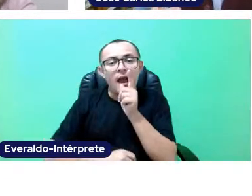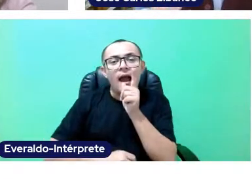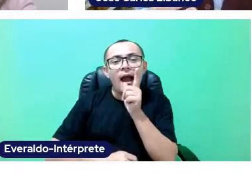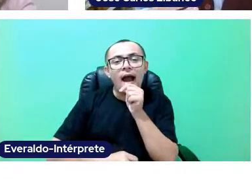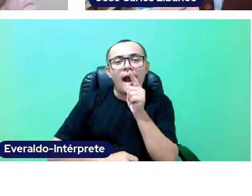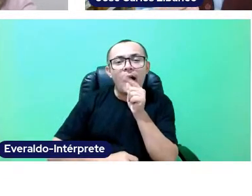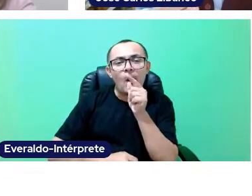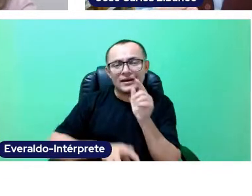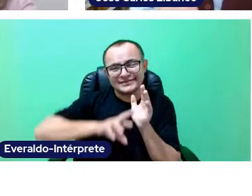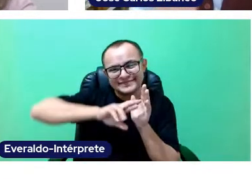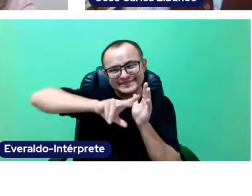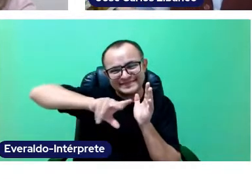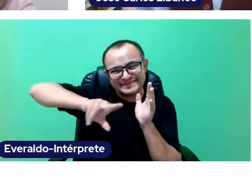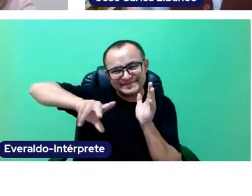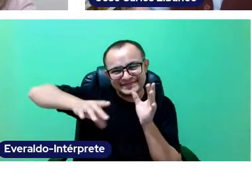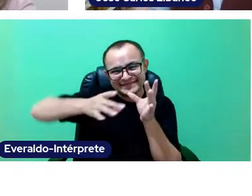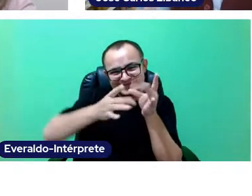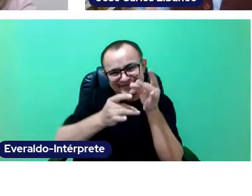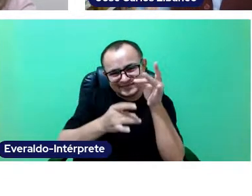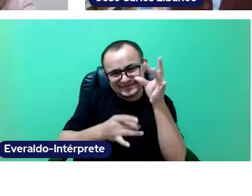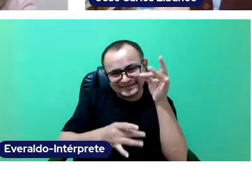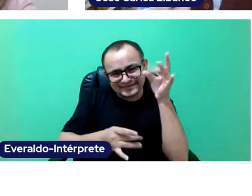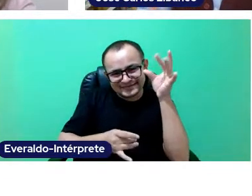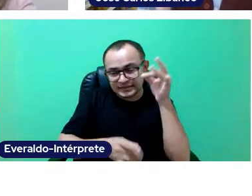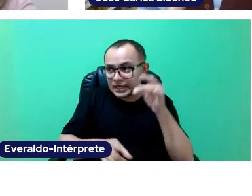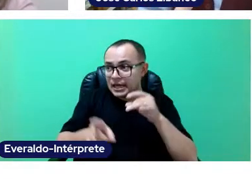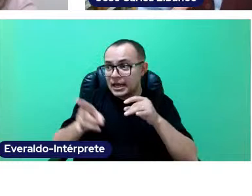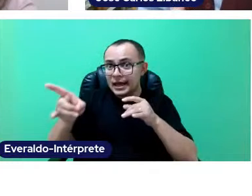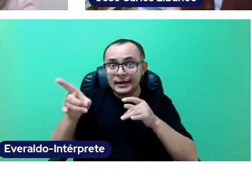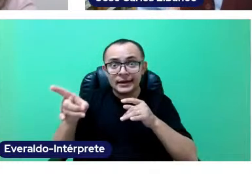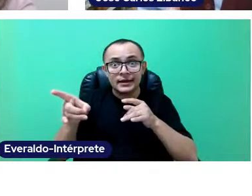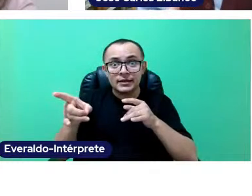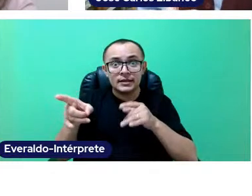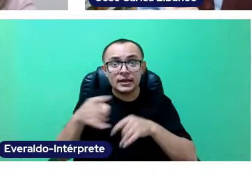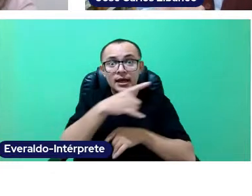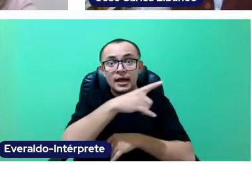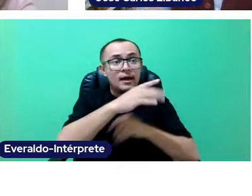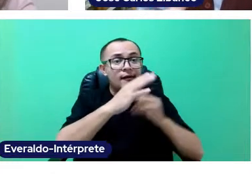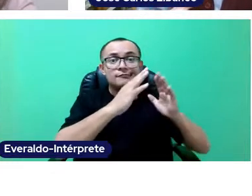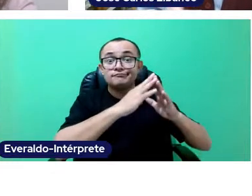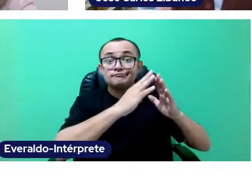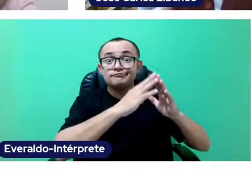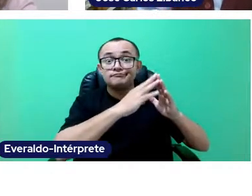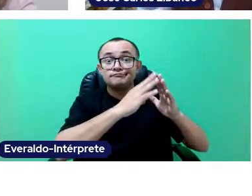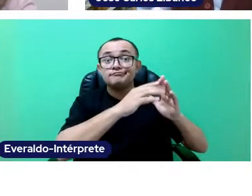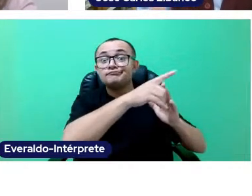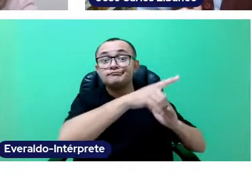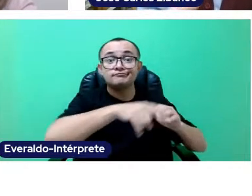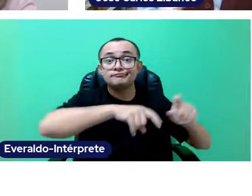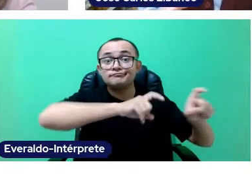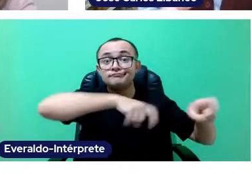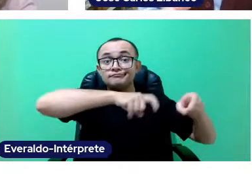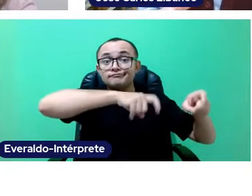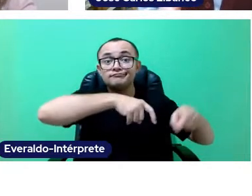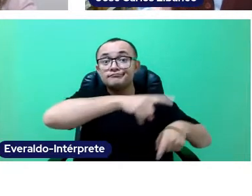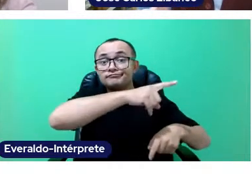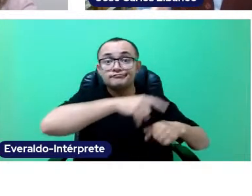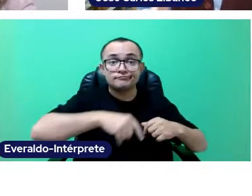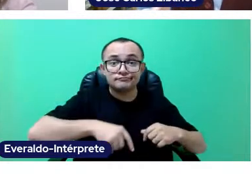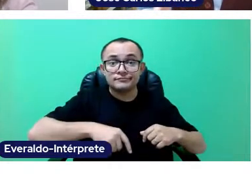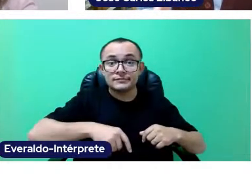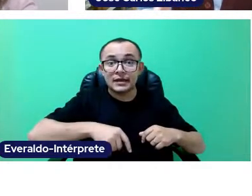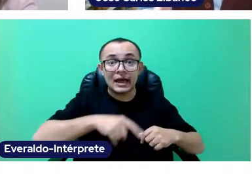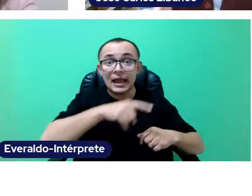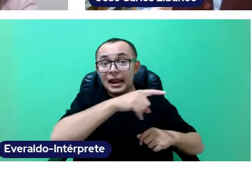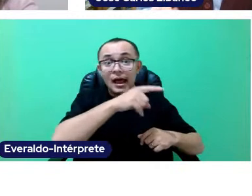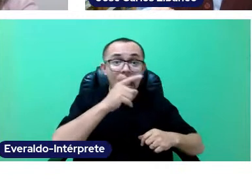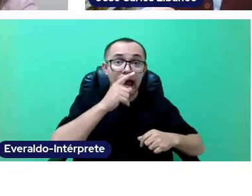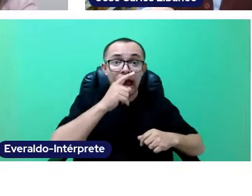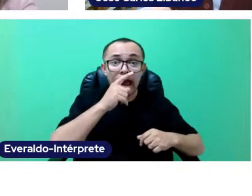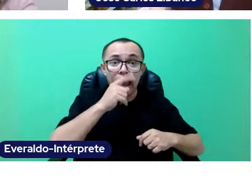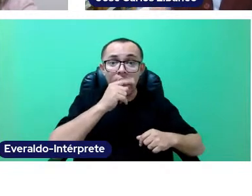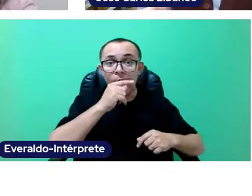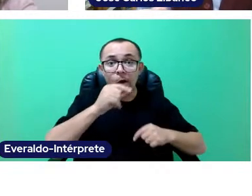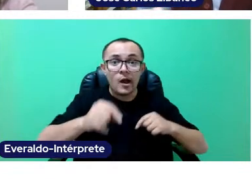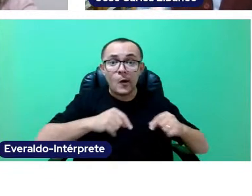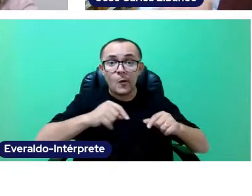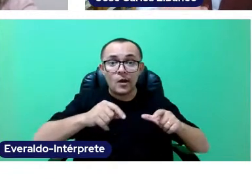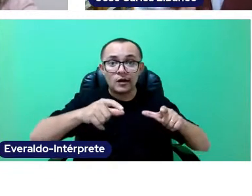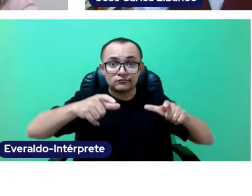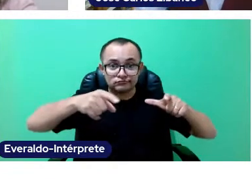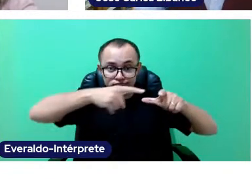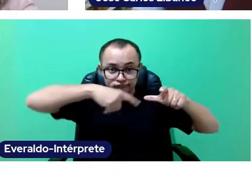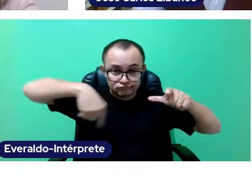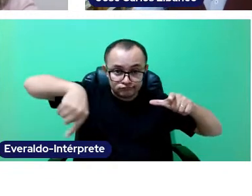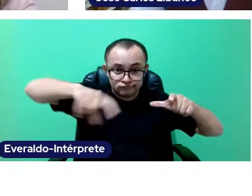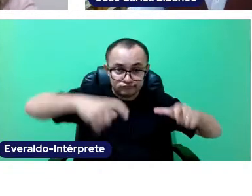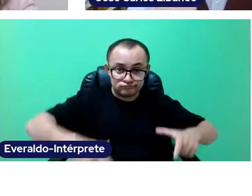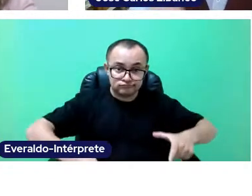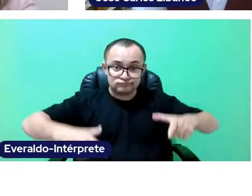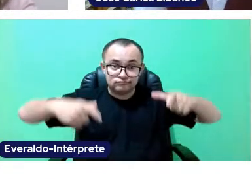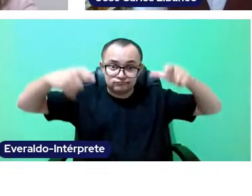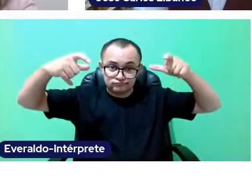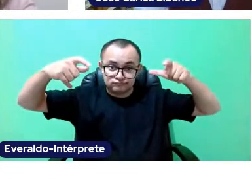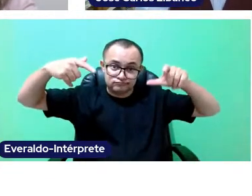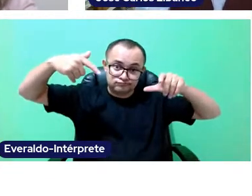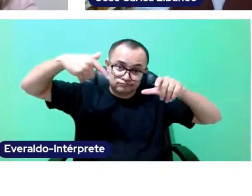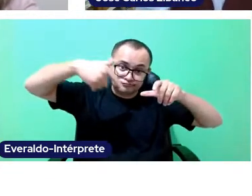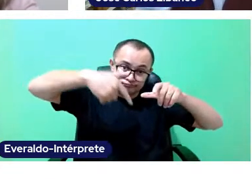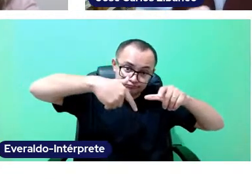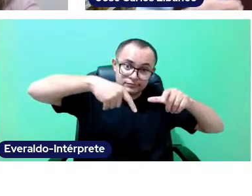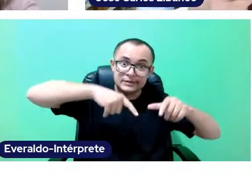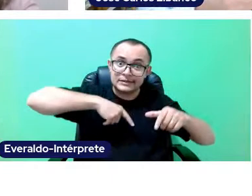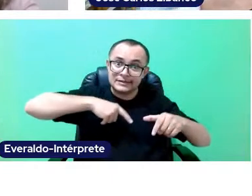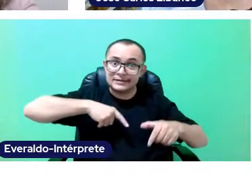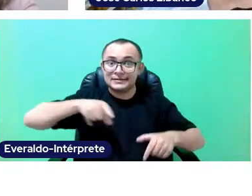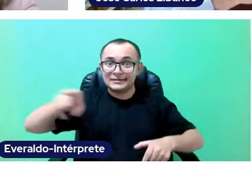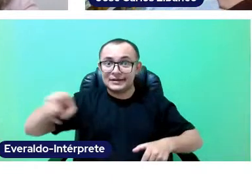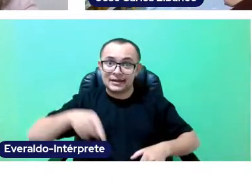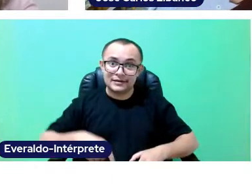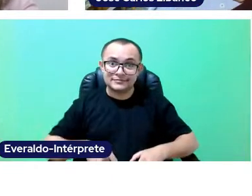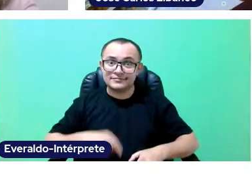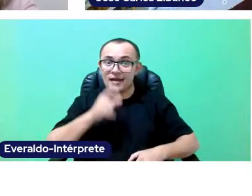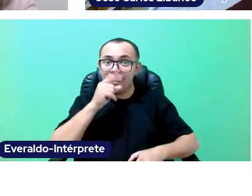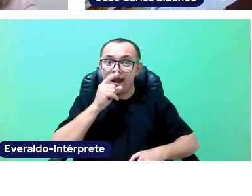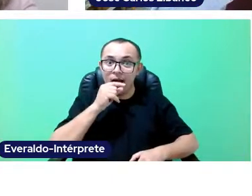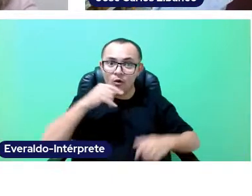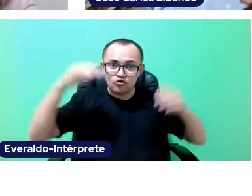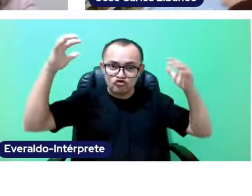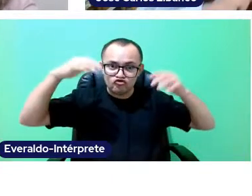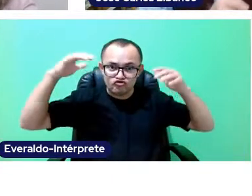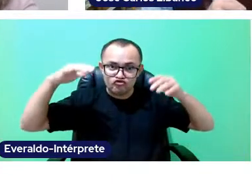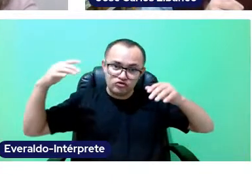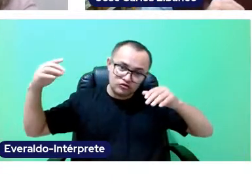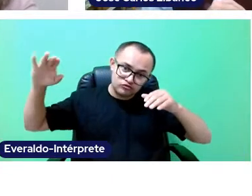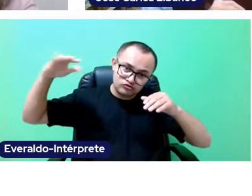and they live in a suburb and at home they have a cistern and they notice that they have two holes at their house: one that connects with the cistern, and one, with the toilet bowl.